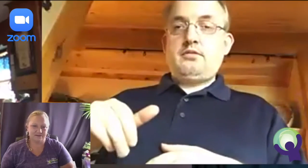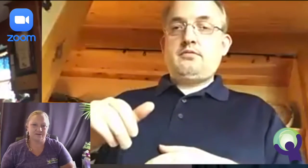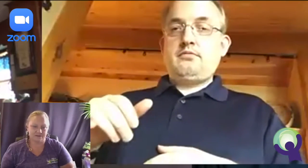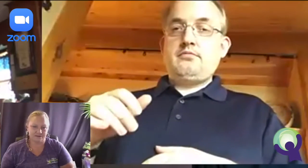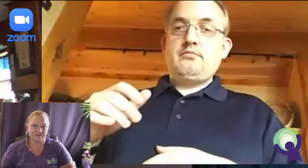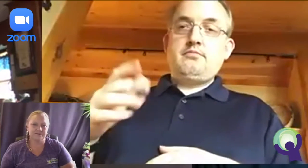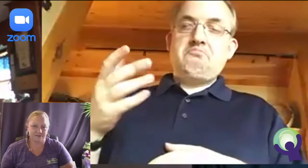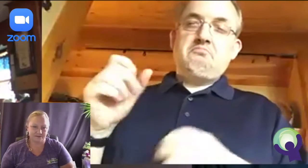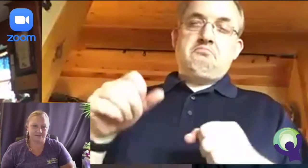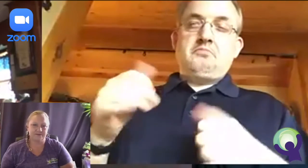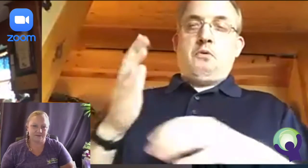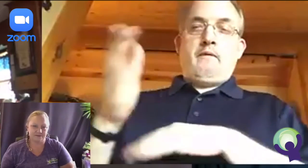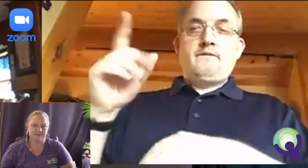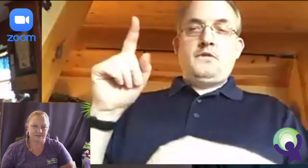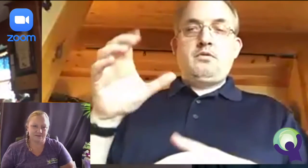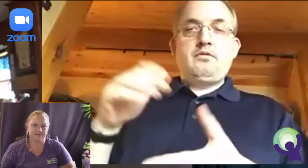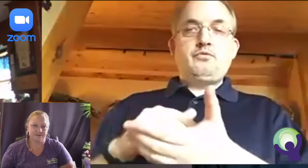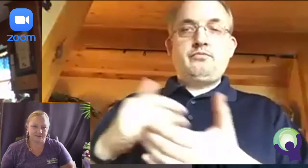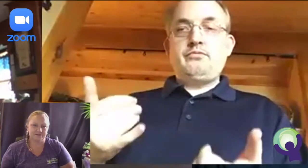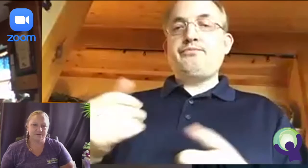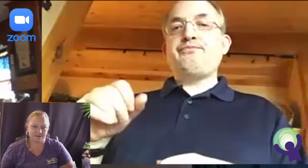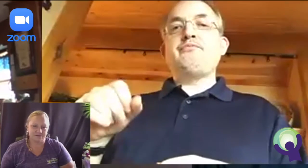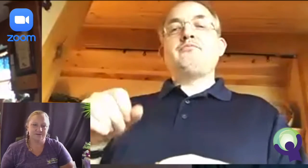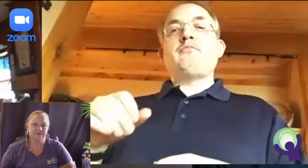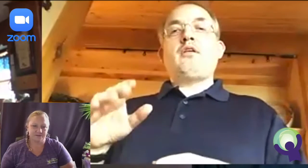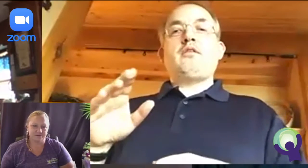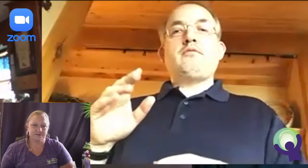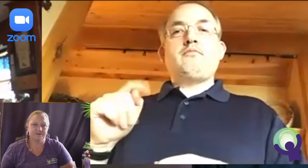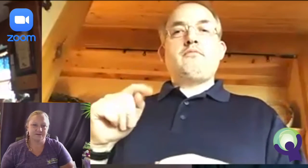more than double that actually and so it's over a hundred thousand